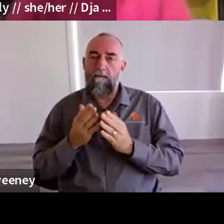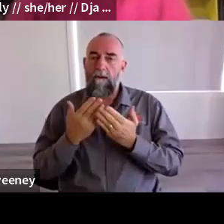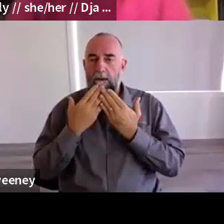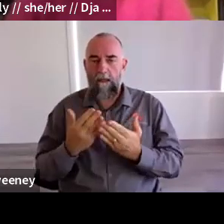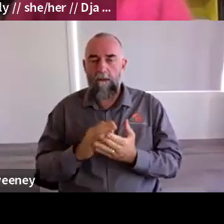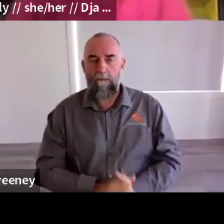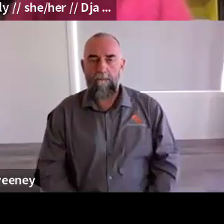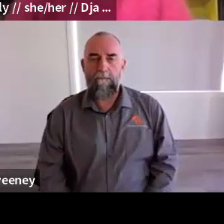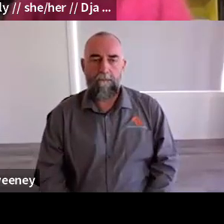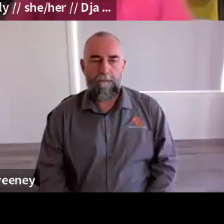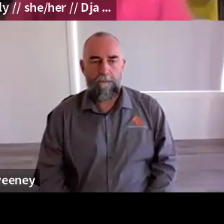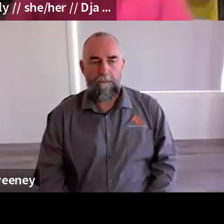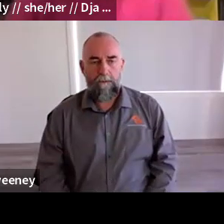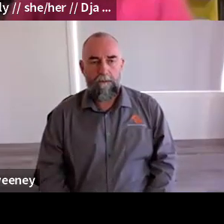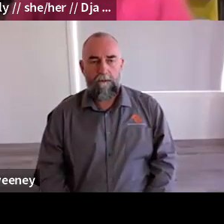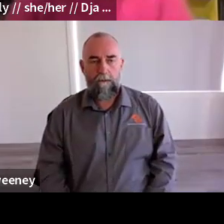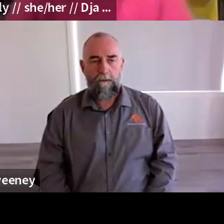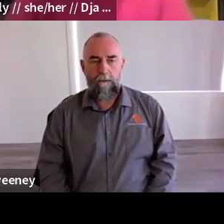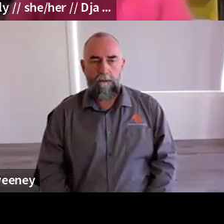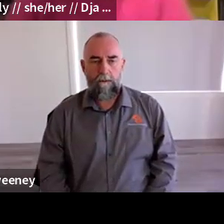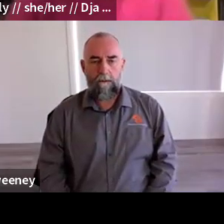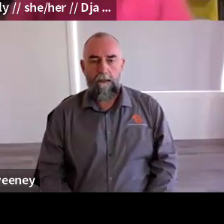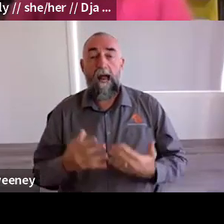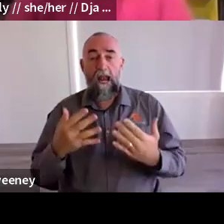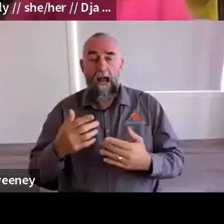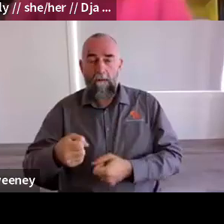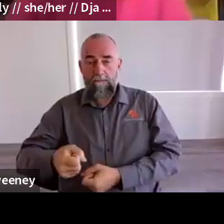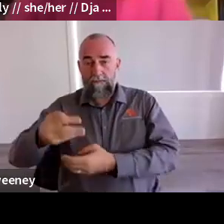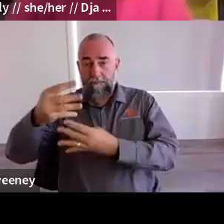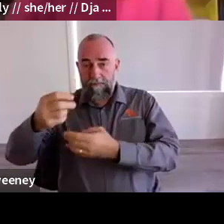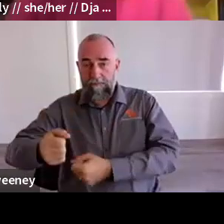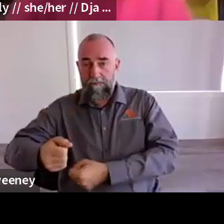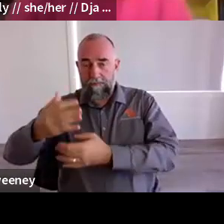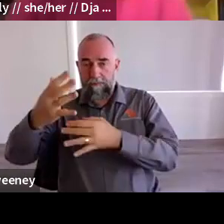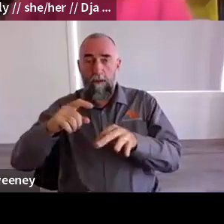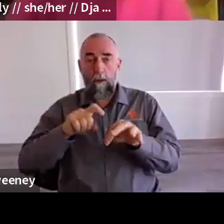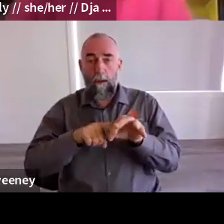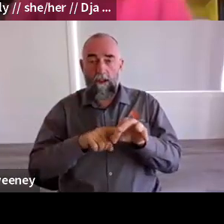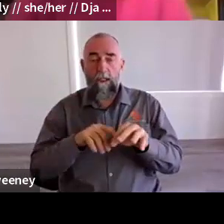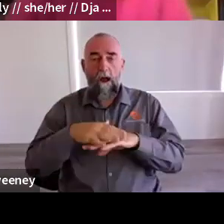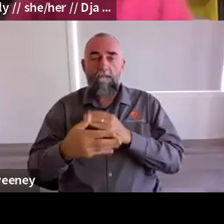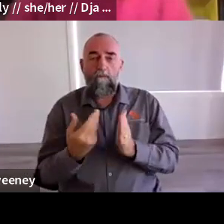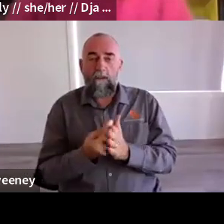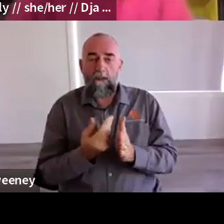gets you to step through some questions to ask yourself. That's always super handy. That's fabulous, thank you.